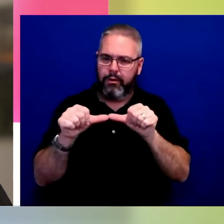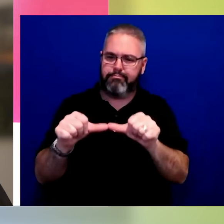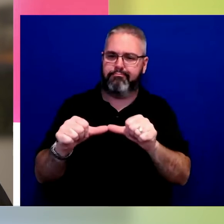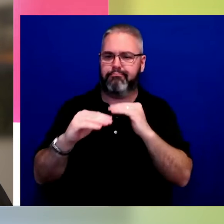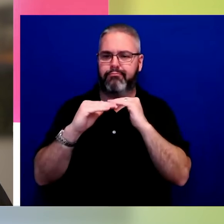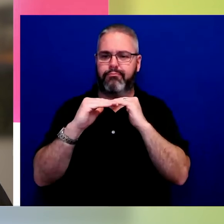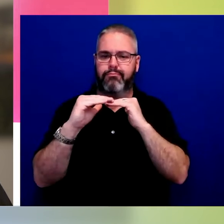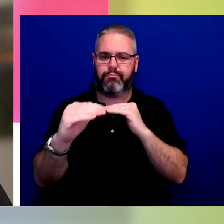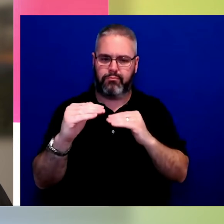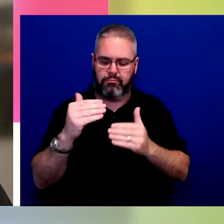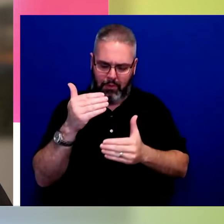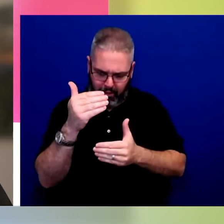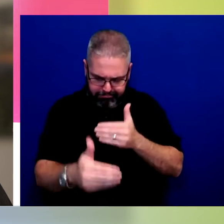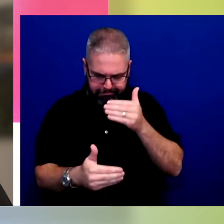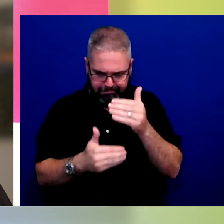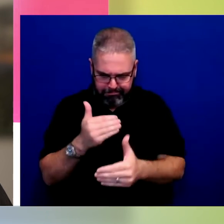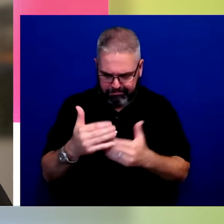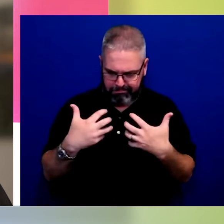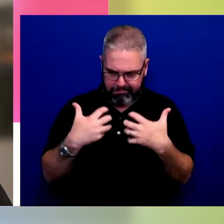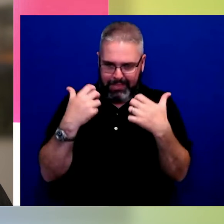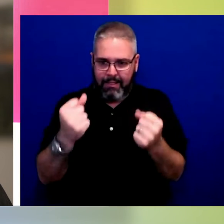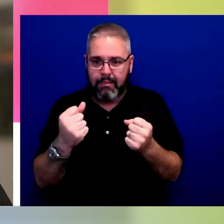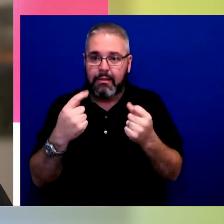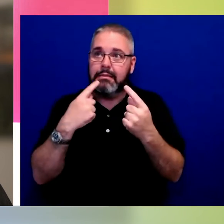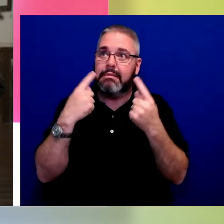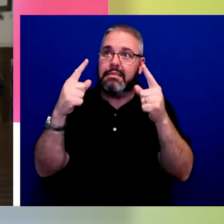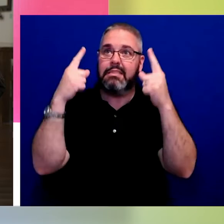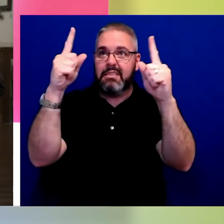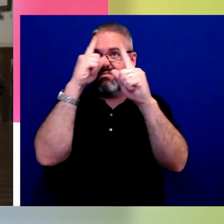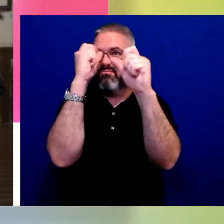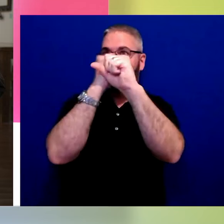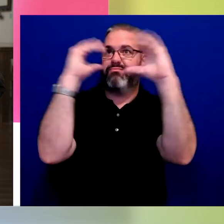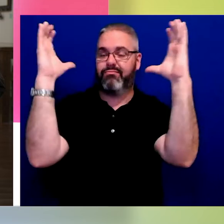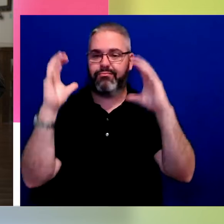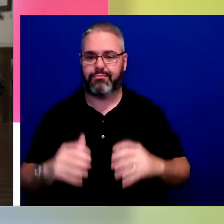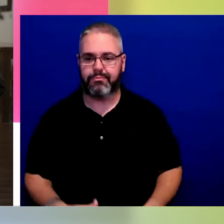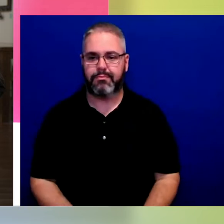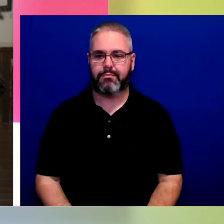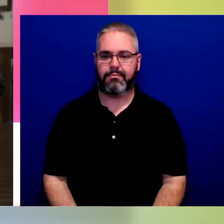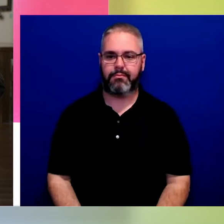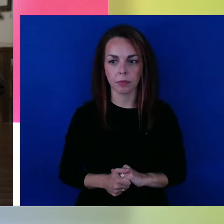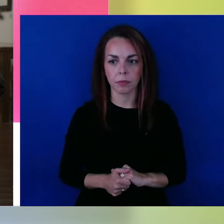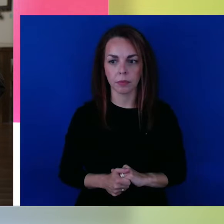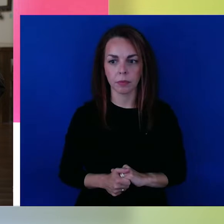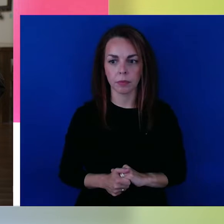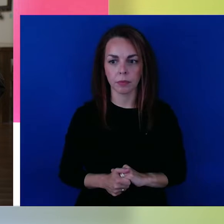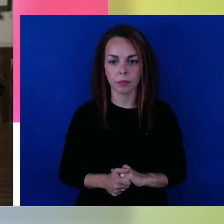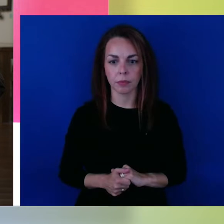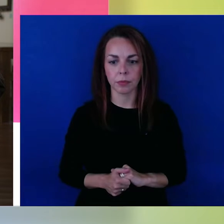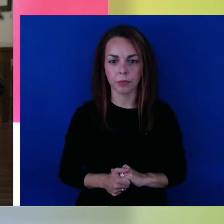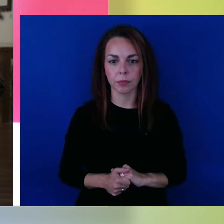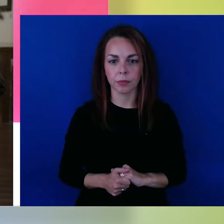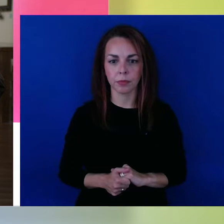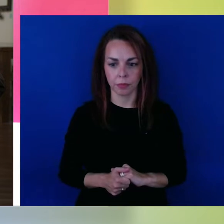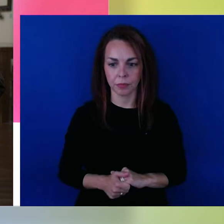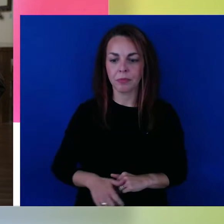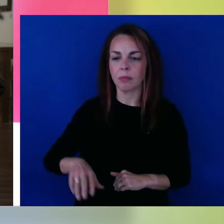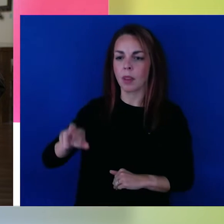and success in the long game. Resilience, I love how you put it, and I think that's kind of, you said it earlier,